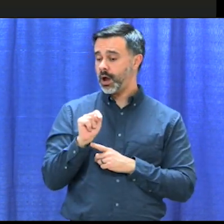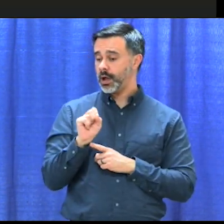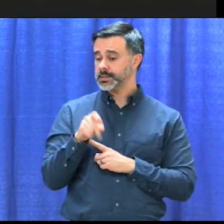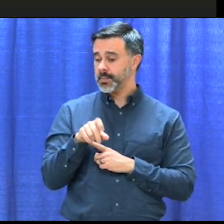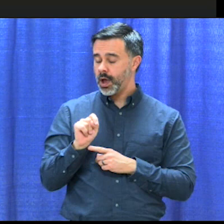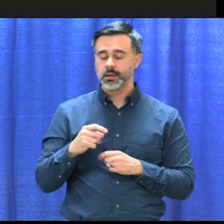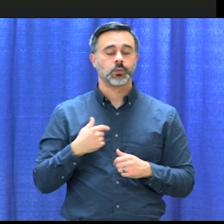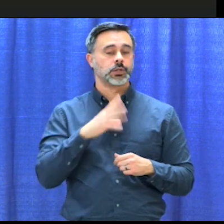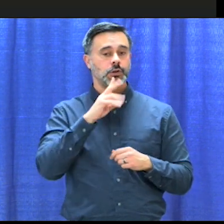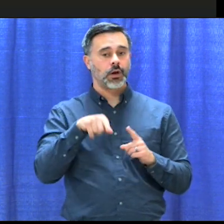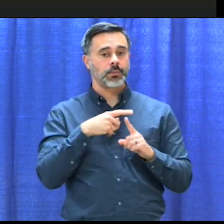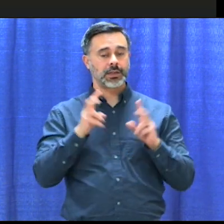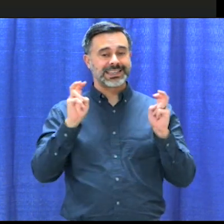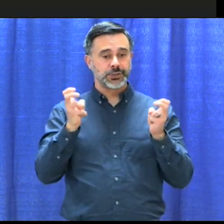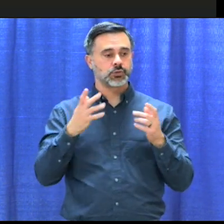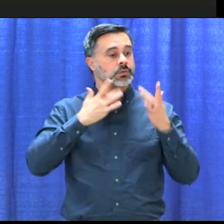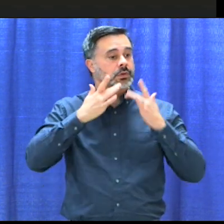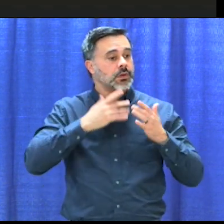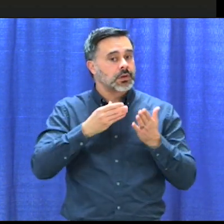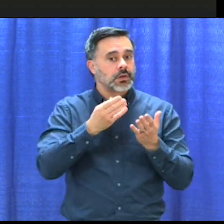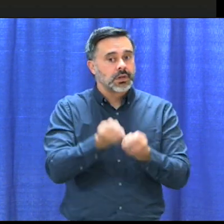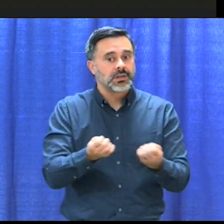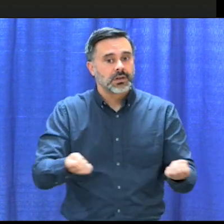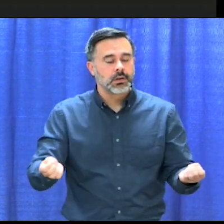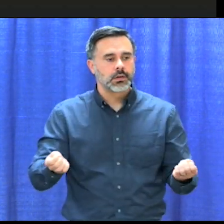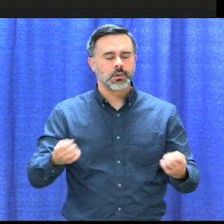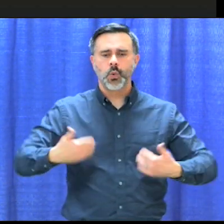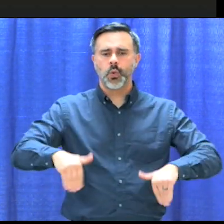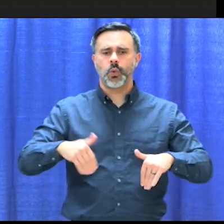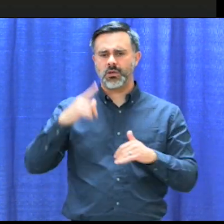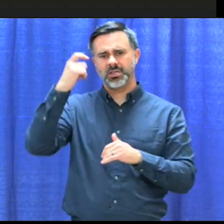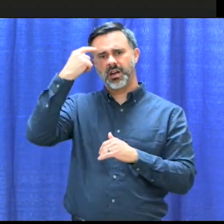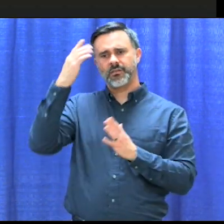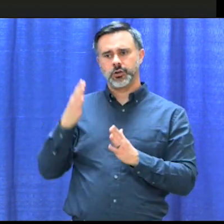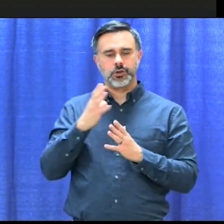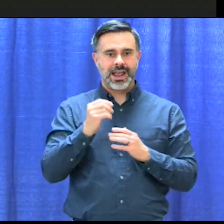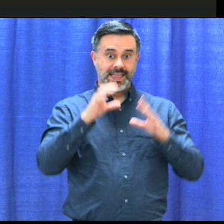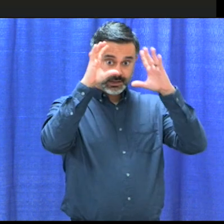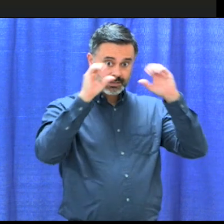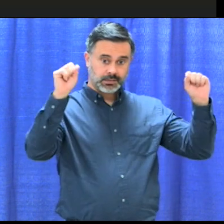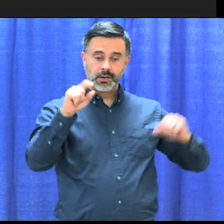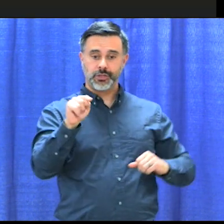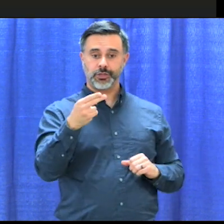It is incredible work that the governor as well as the superintendent is doing, but candidly